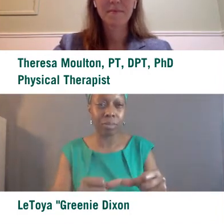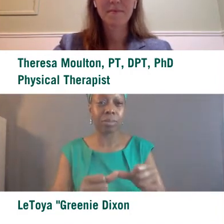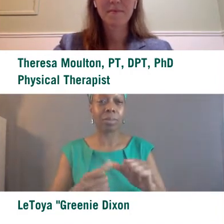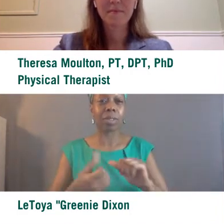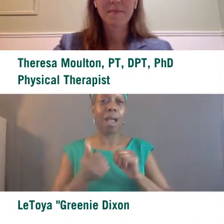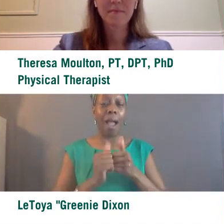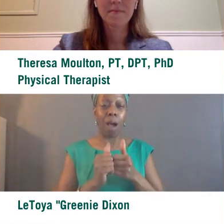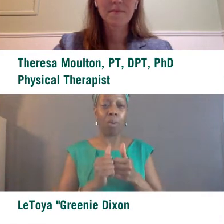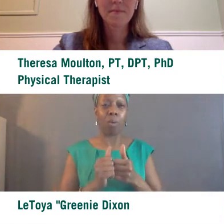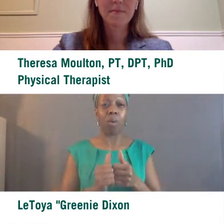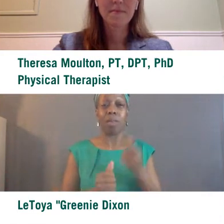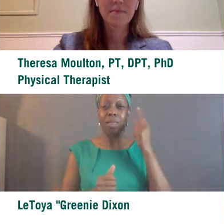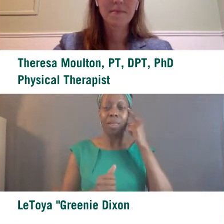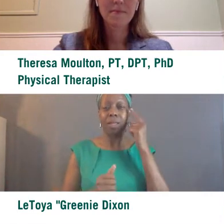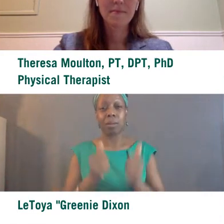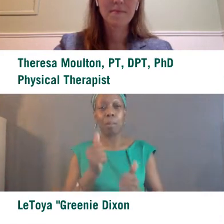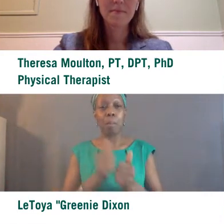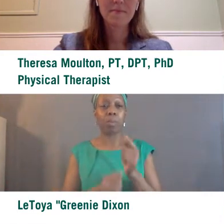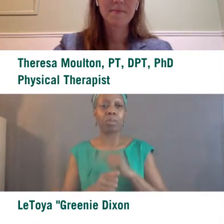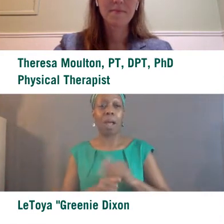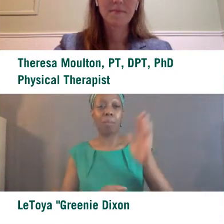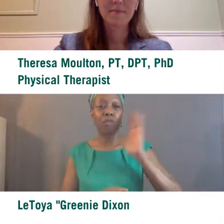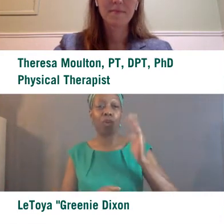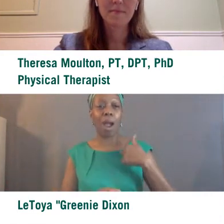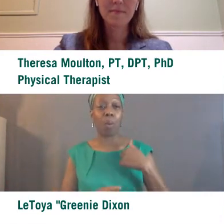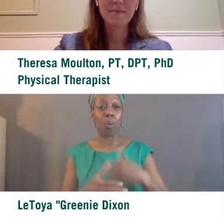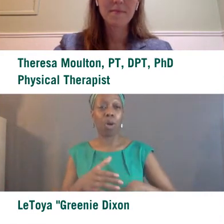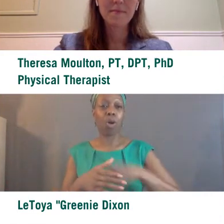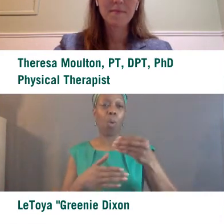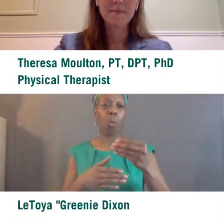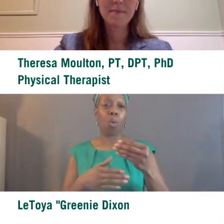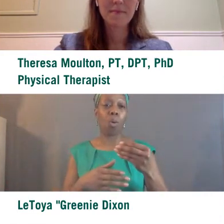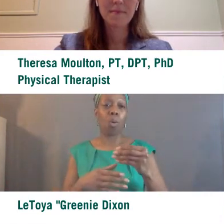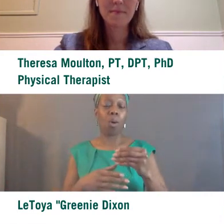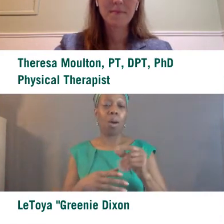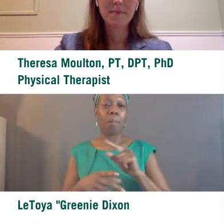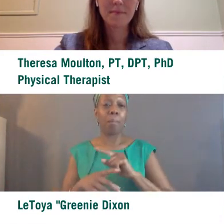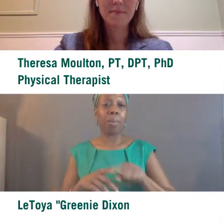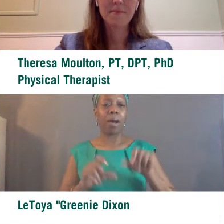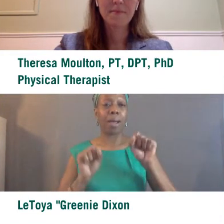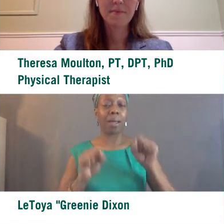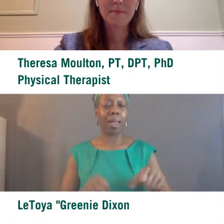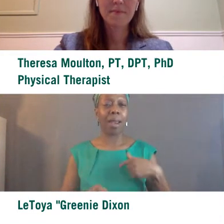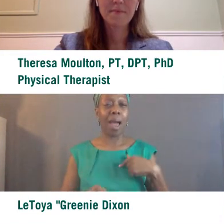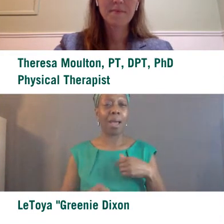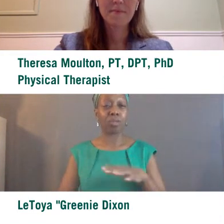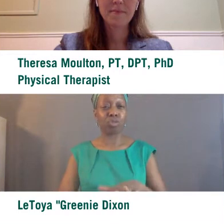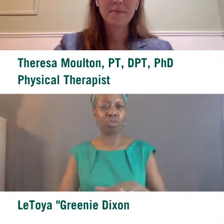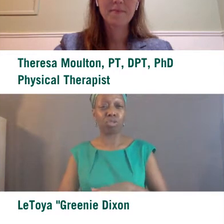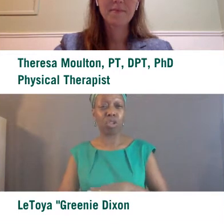normally you might go outside and you do two blocks. So can you slowly build that up to three blocks, four blocks.